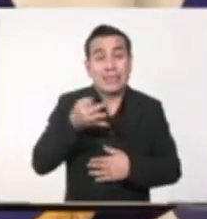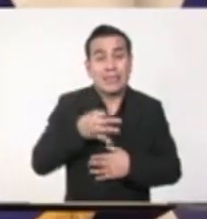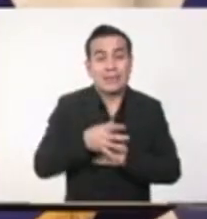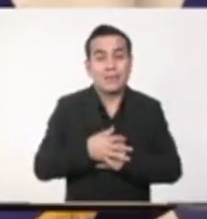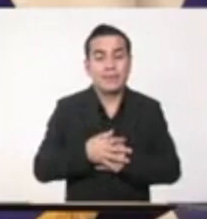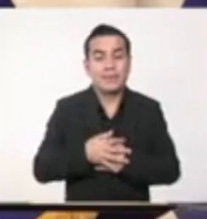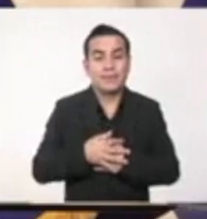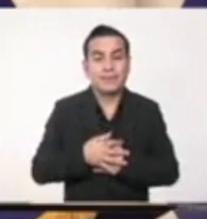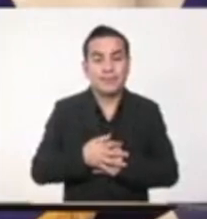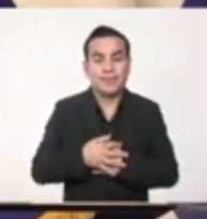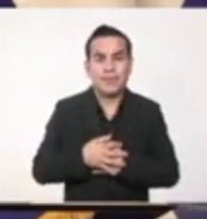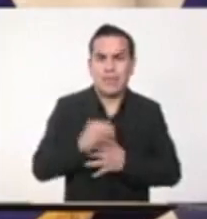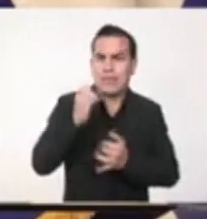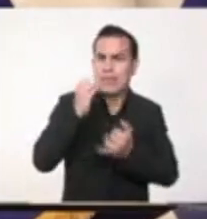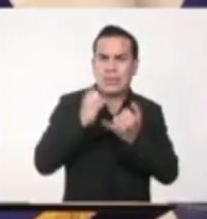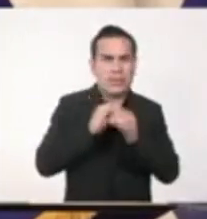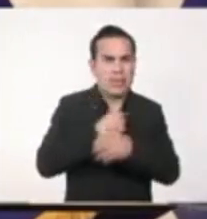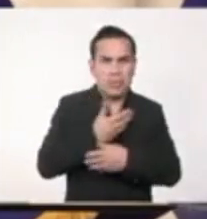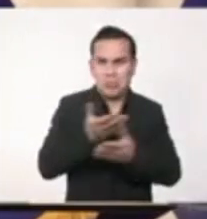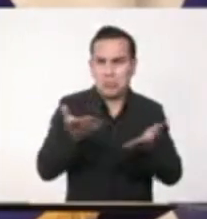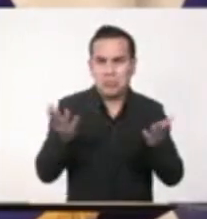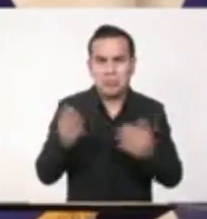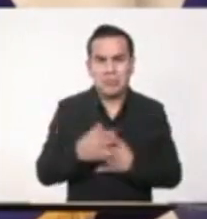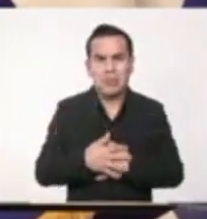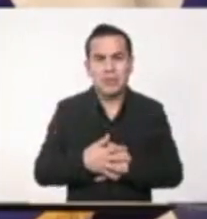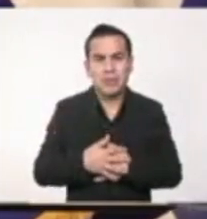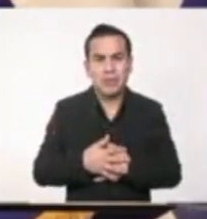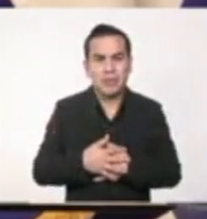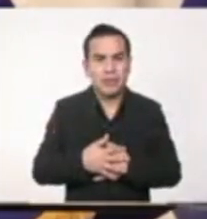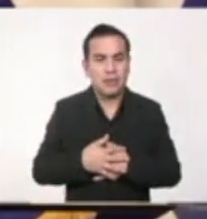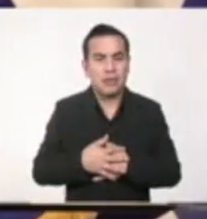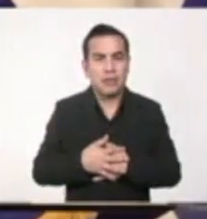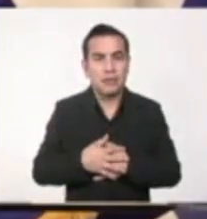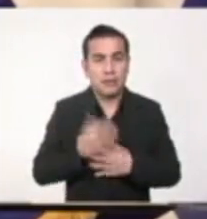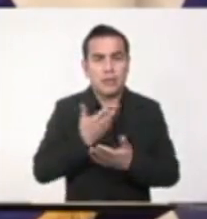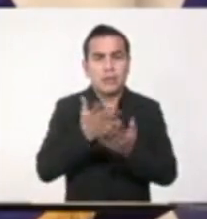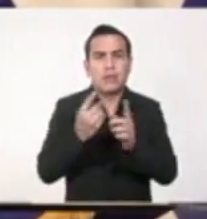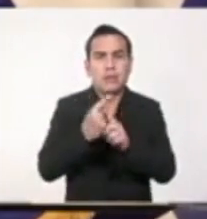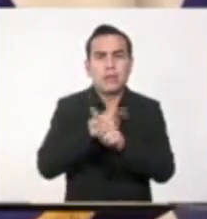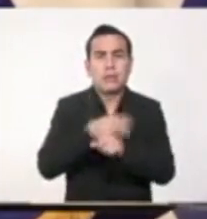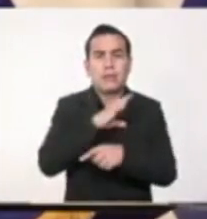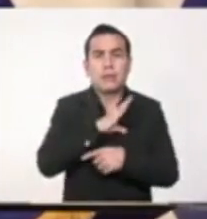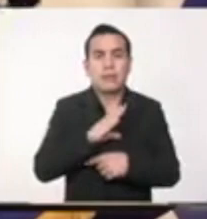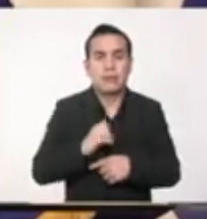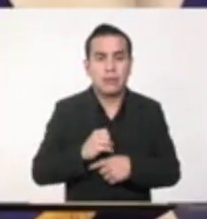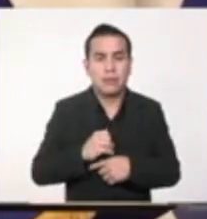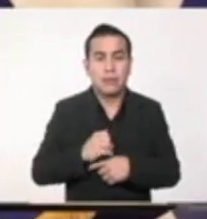let them, let them change the country. If any of them from